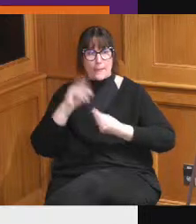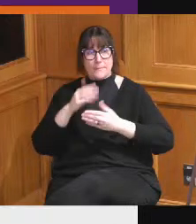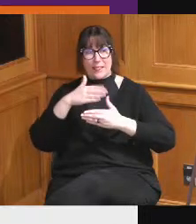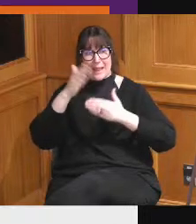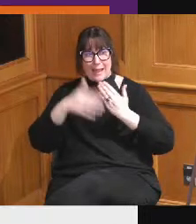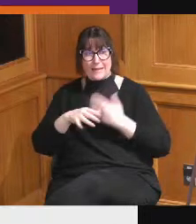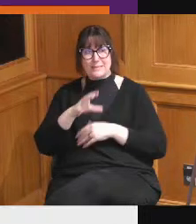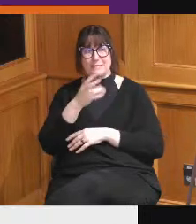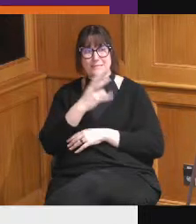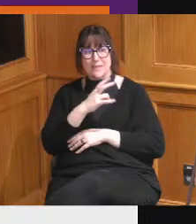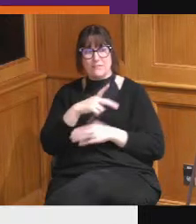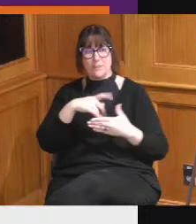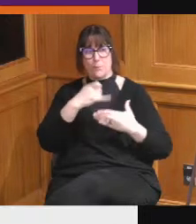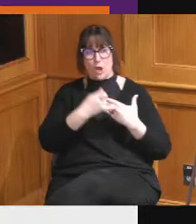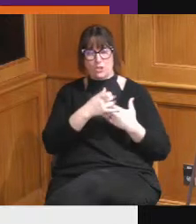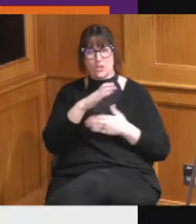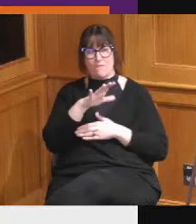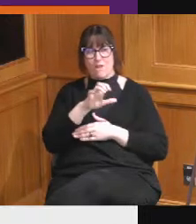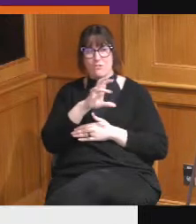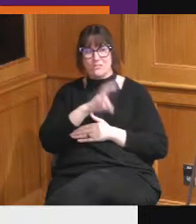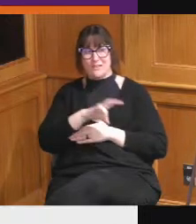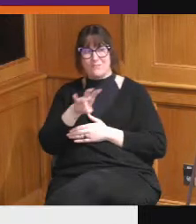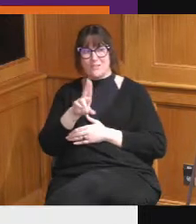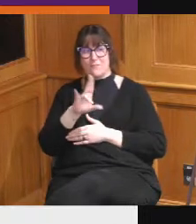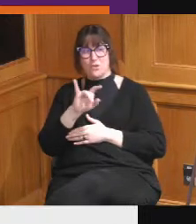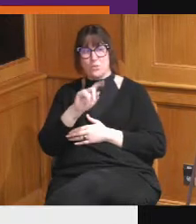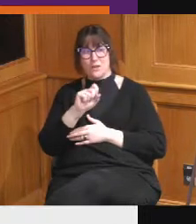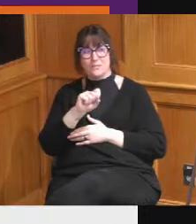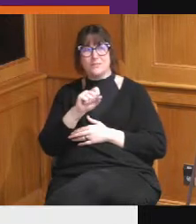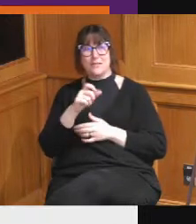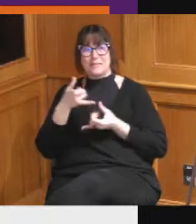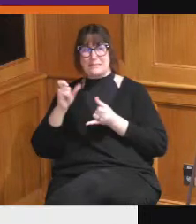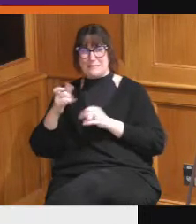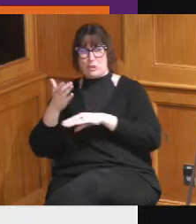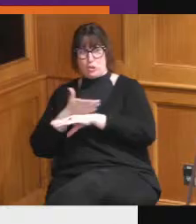20 of them are under construction with another 557 units and then there's the last 17 they're